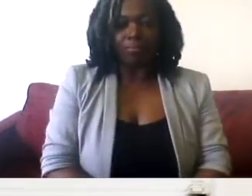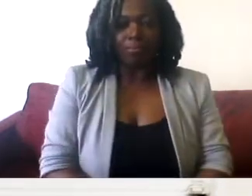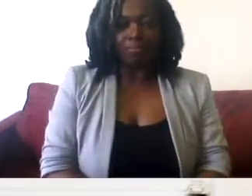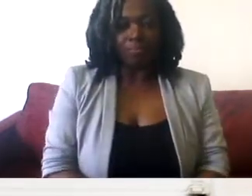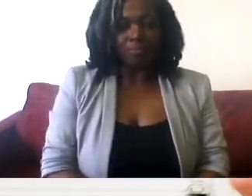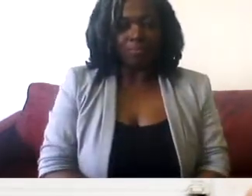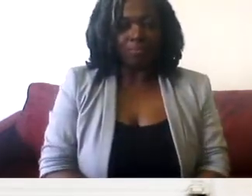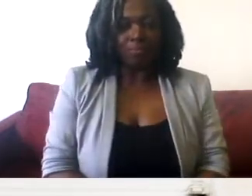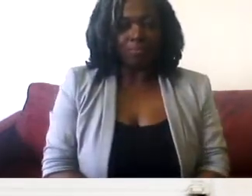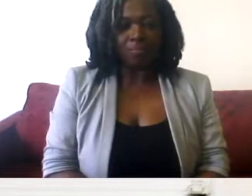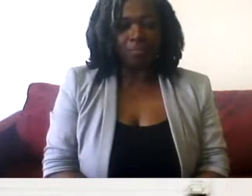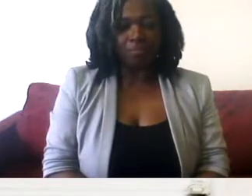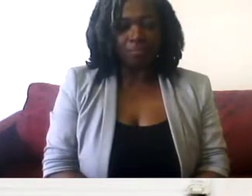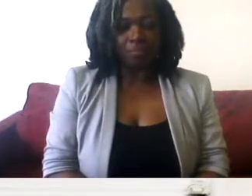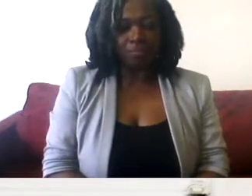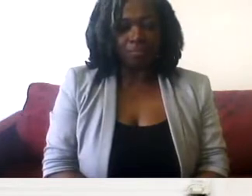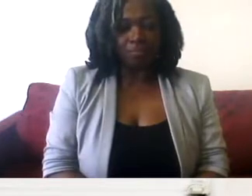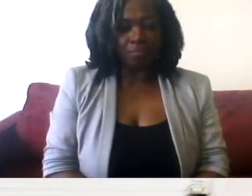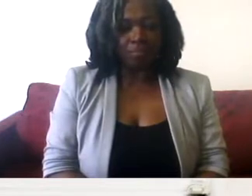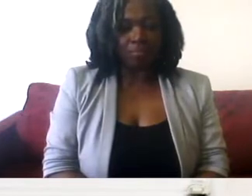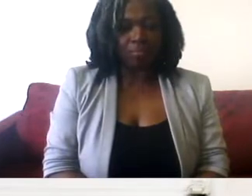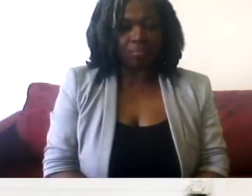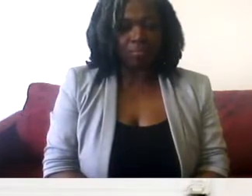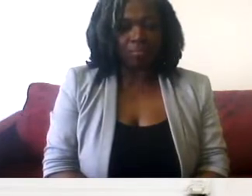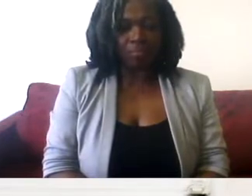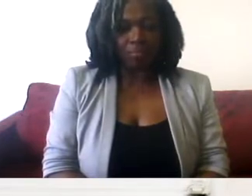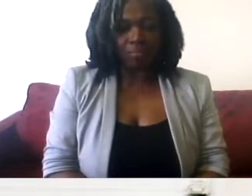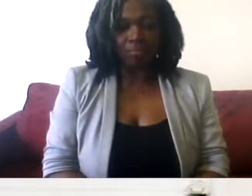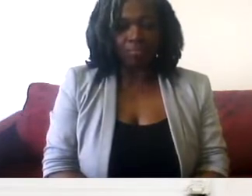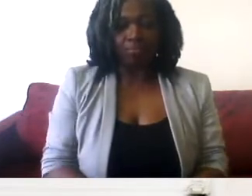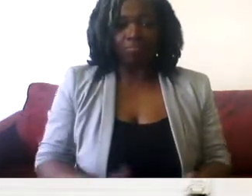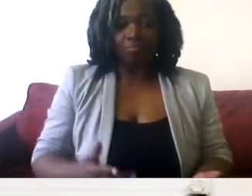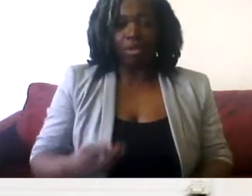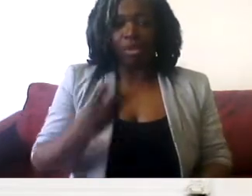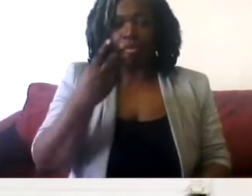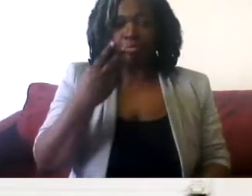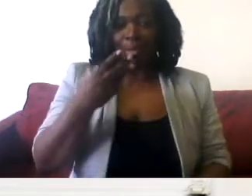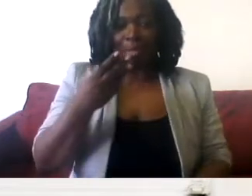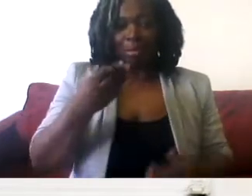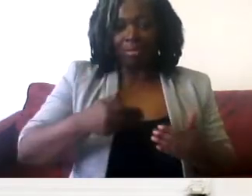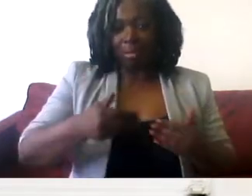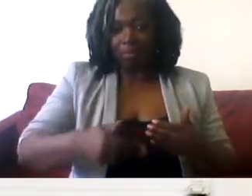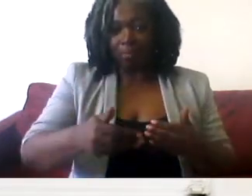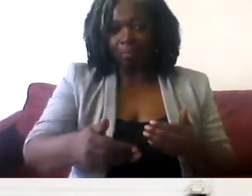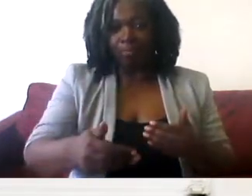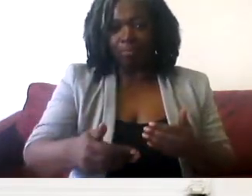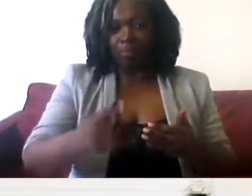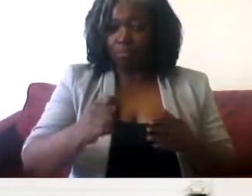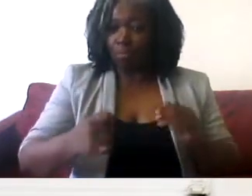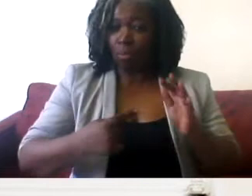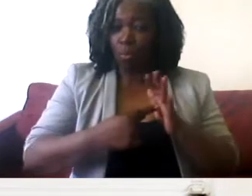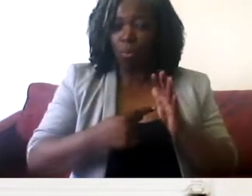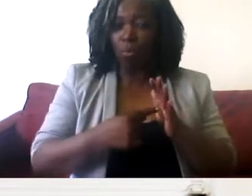and pull the third string.